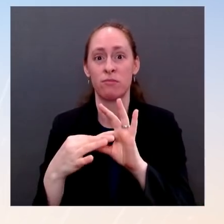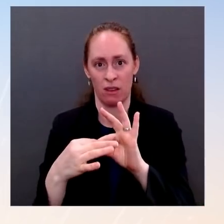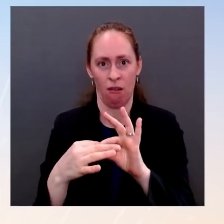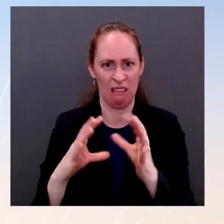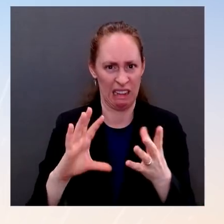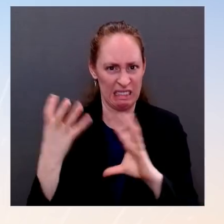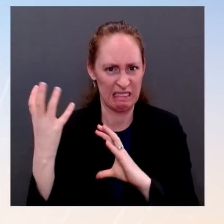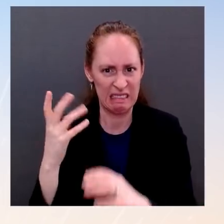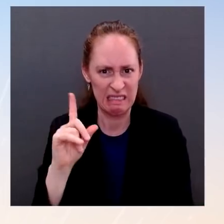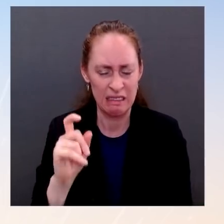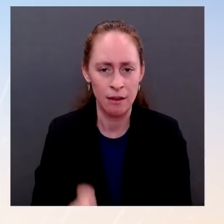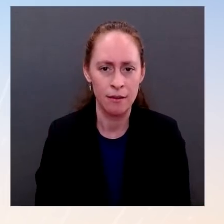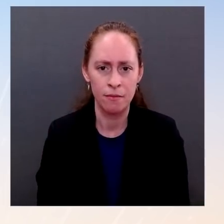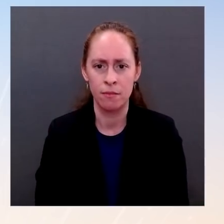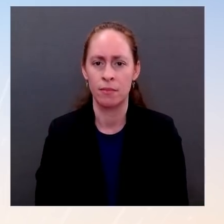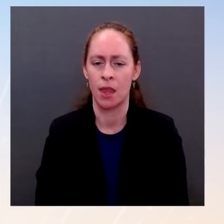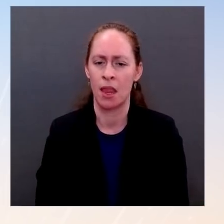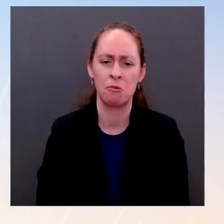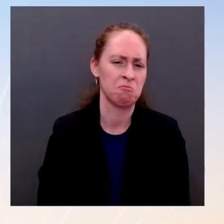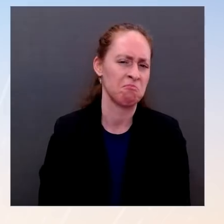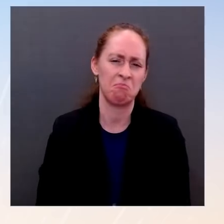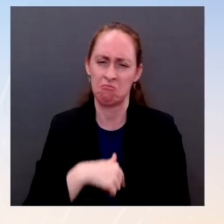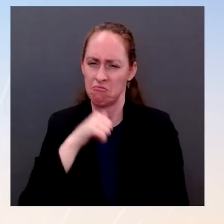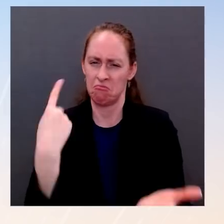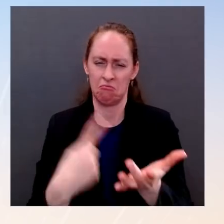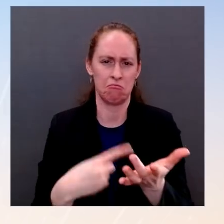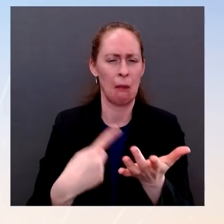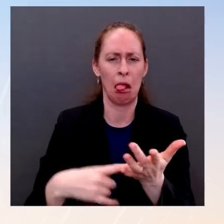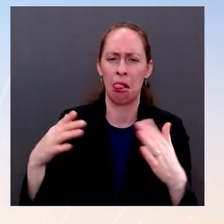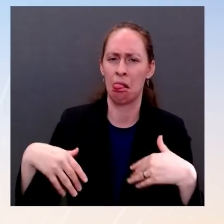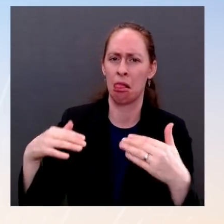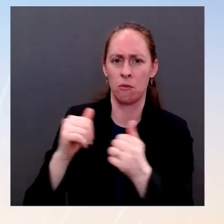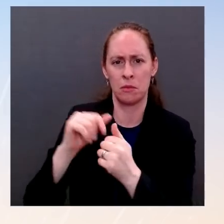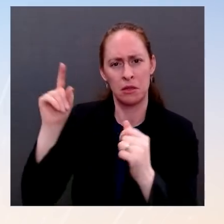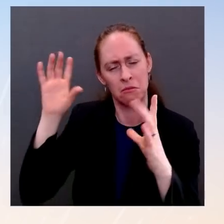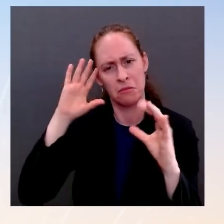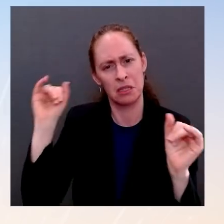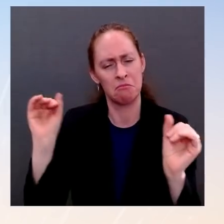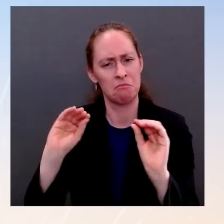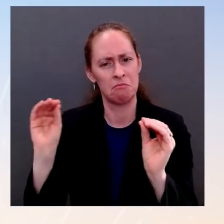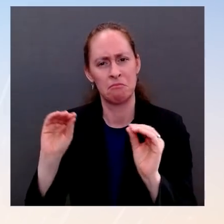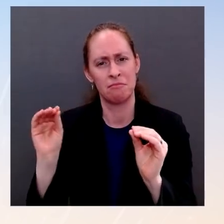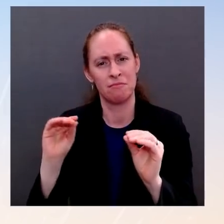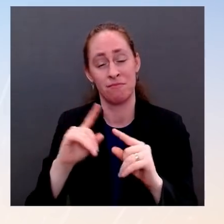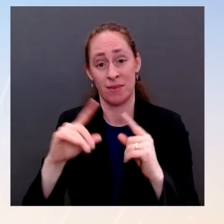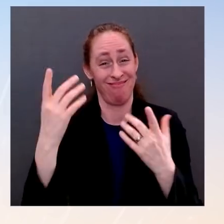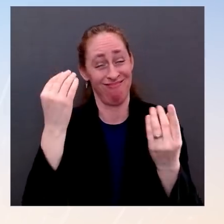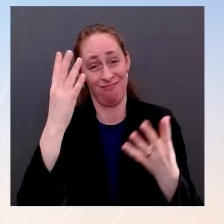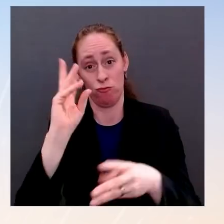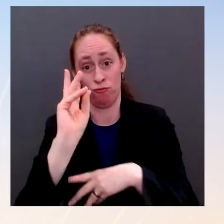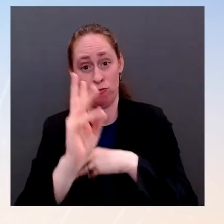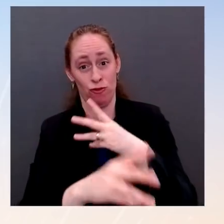of the global community is united in their view -- a shared view that invading another country,